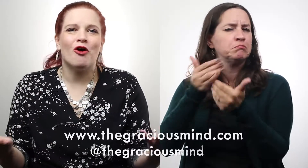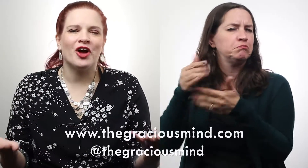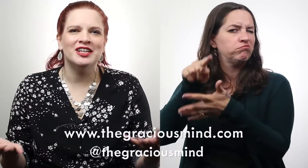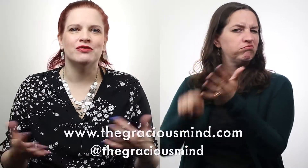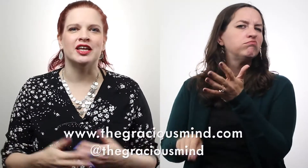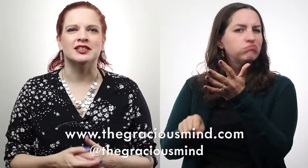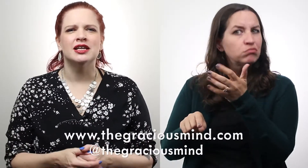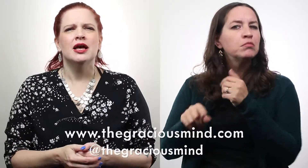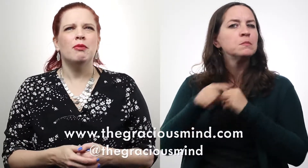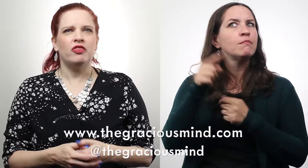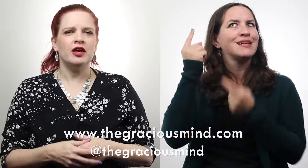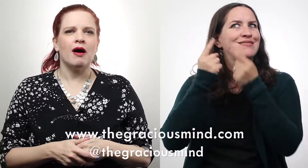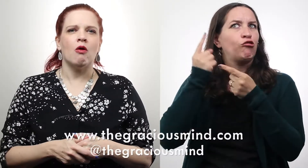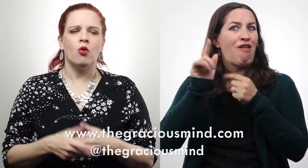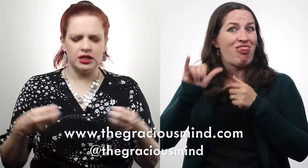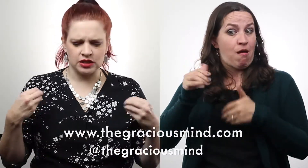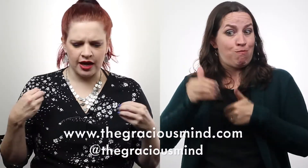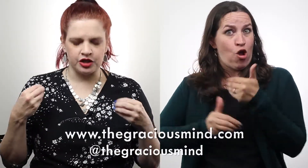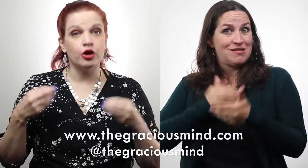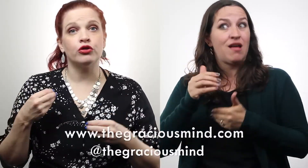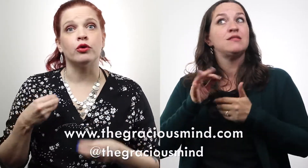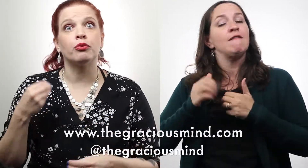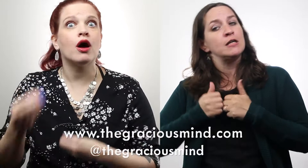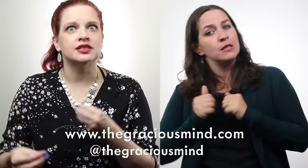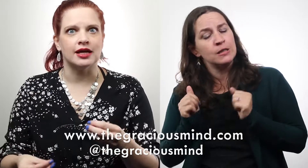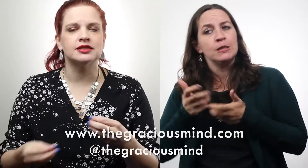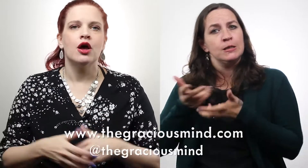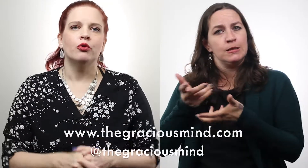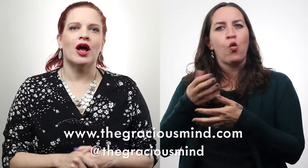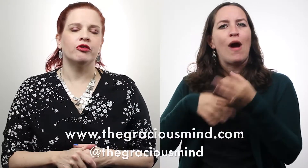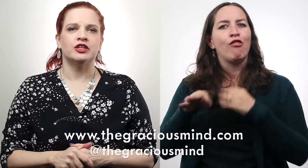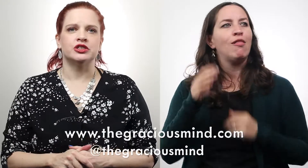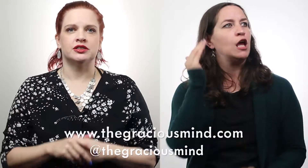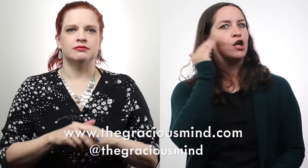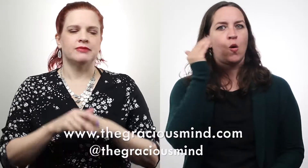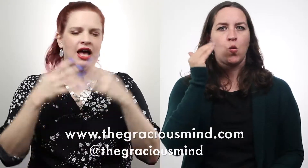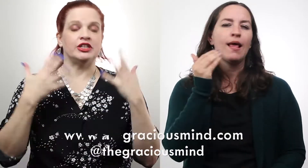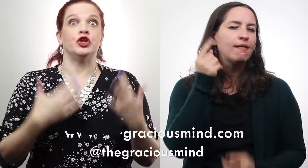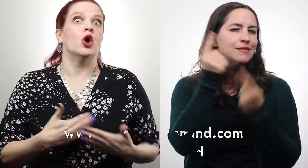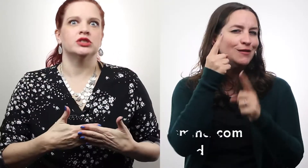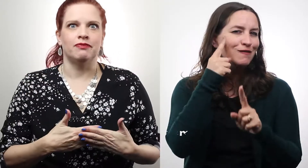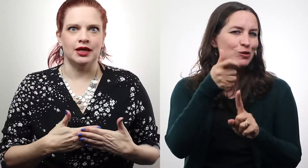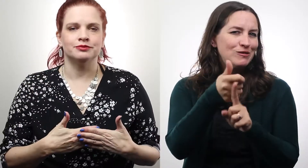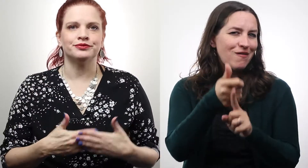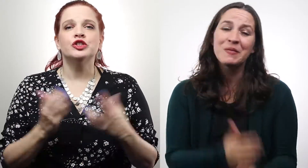all kinds of things. But think about what it's like to go through a process rather than just having to know something.